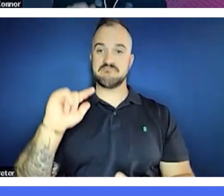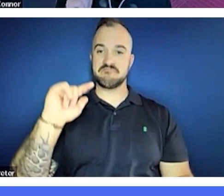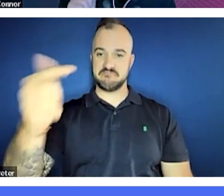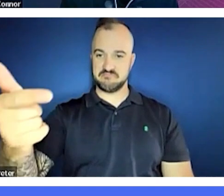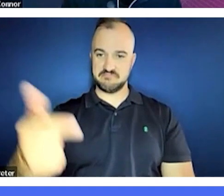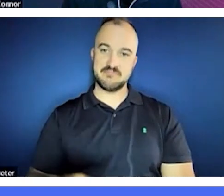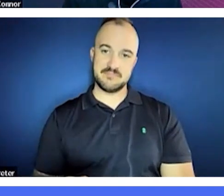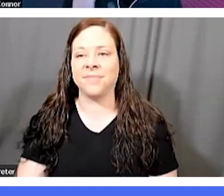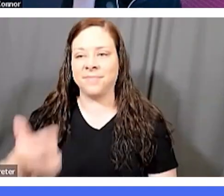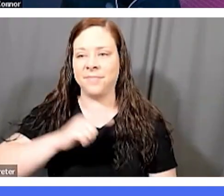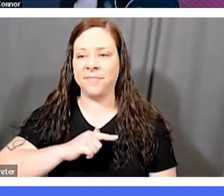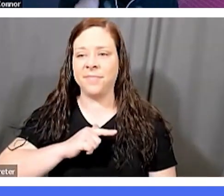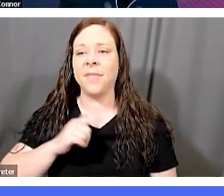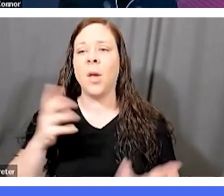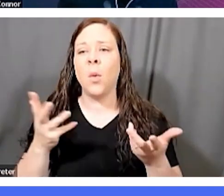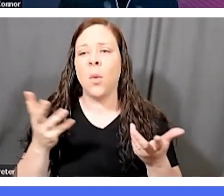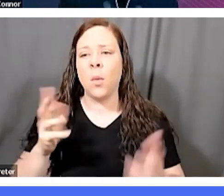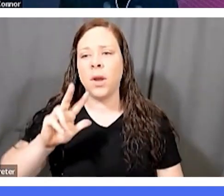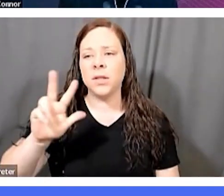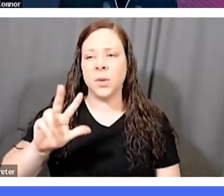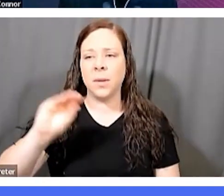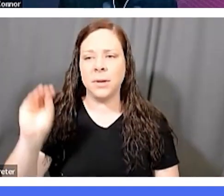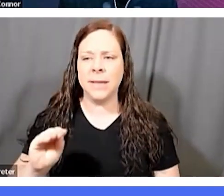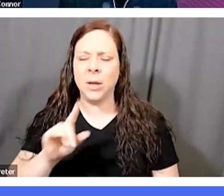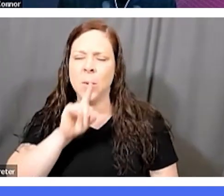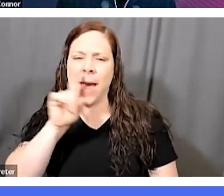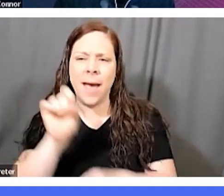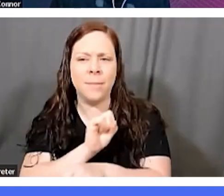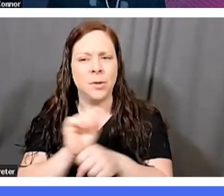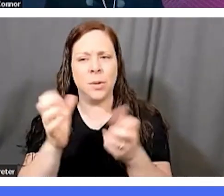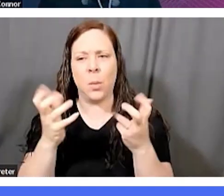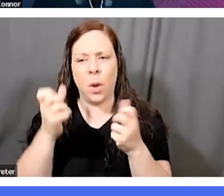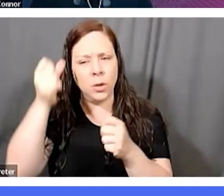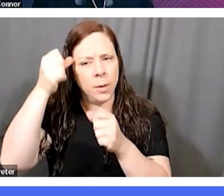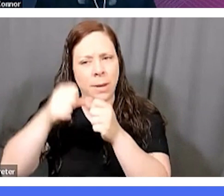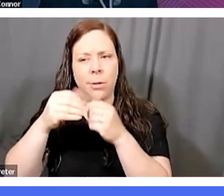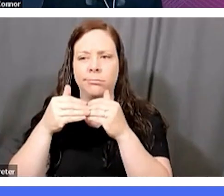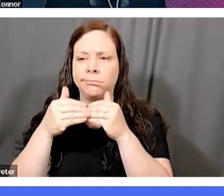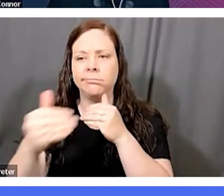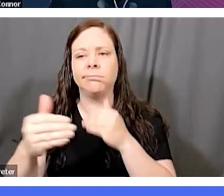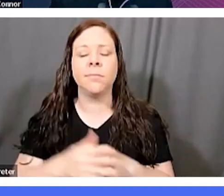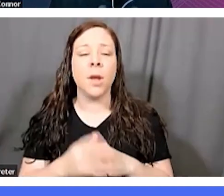what is the 3% you absolutely want to remember? And then use whatever strategies make sense